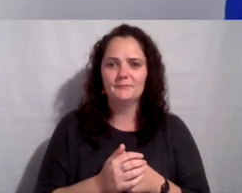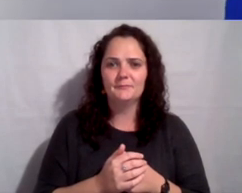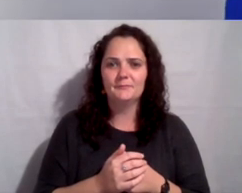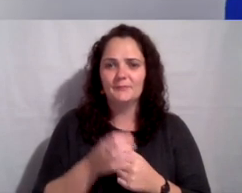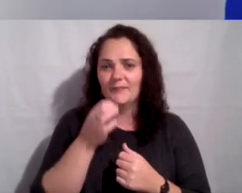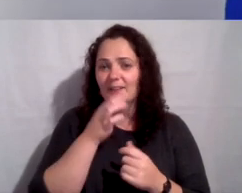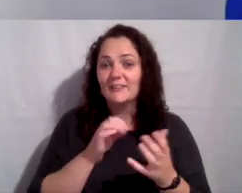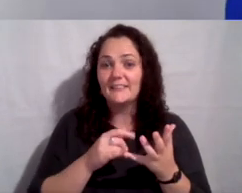another few seconds